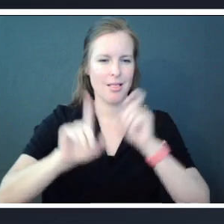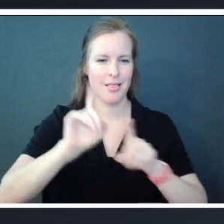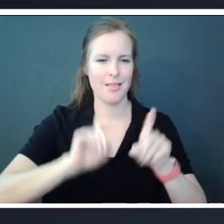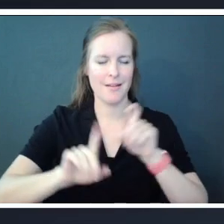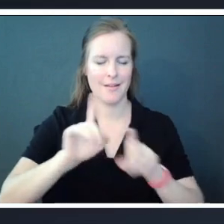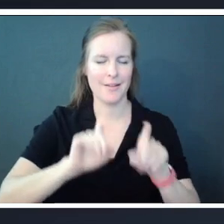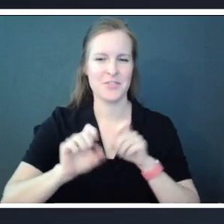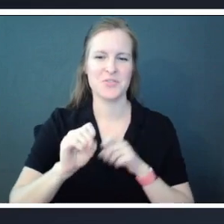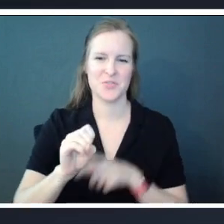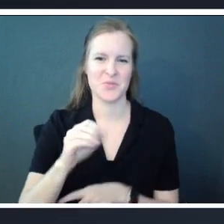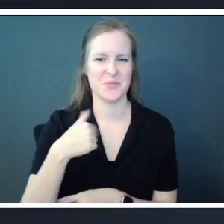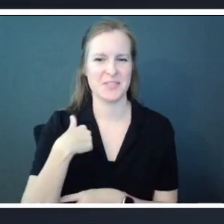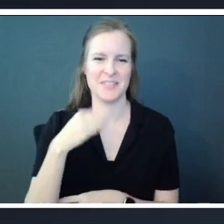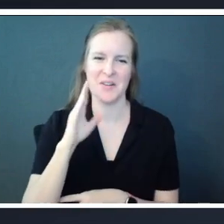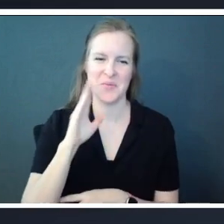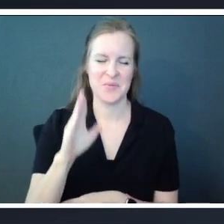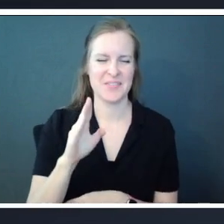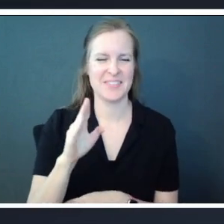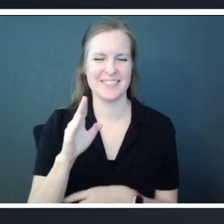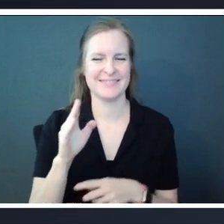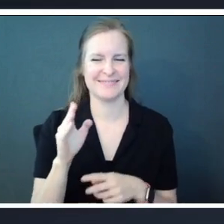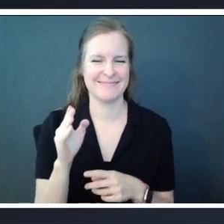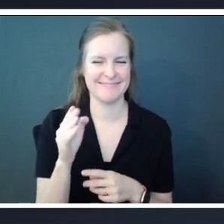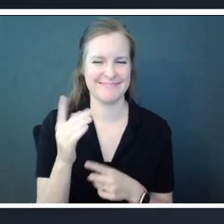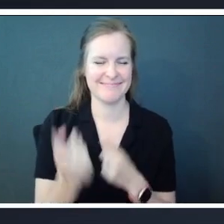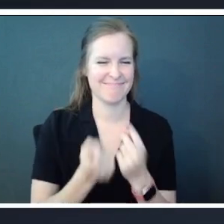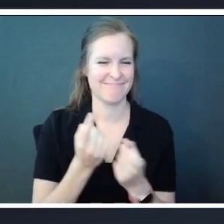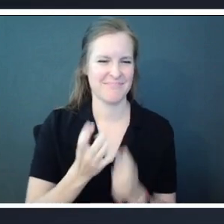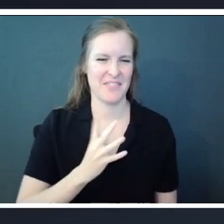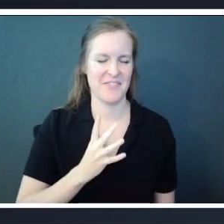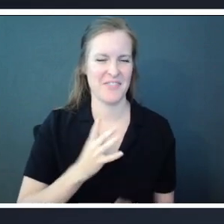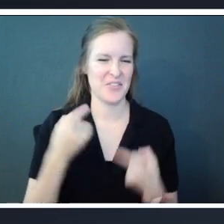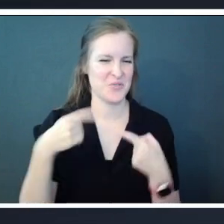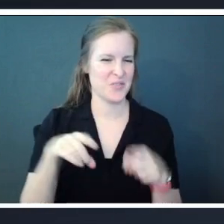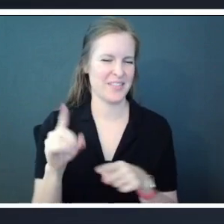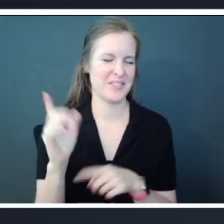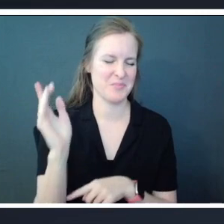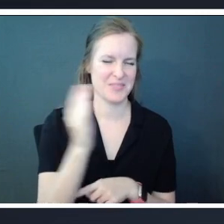I see. Laura just got back from there. So, that's great. And we'll toss those questions